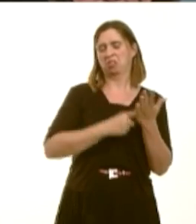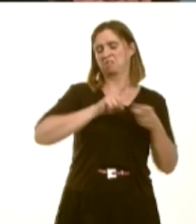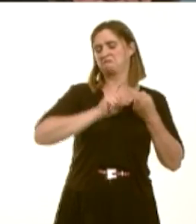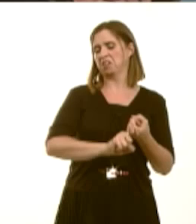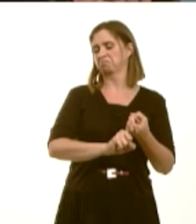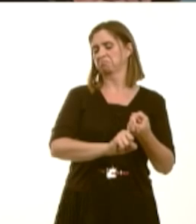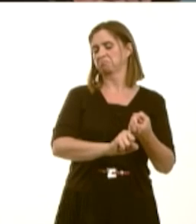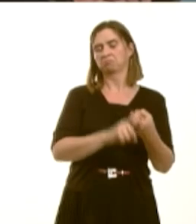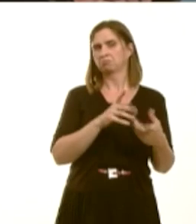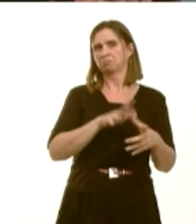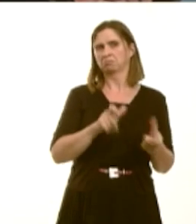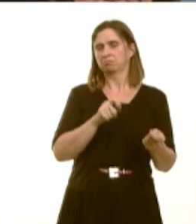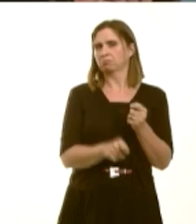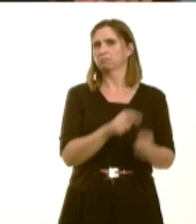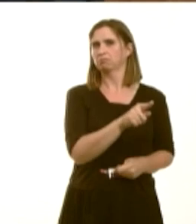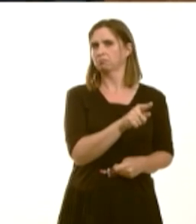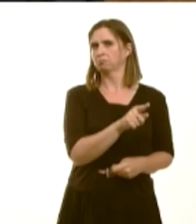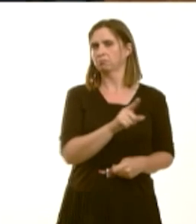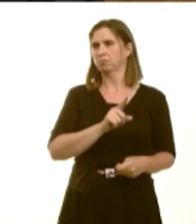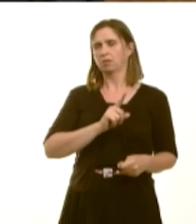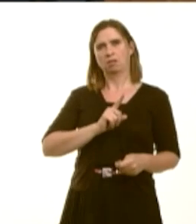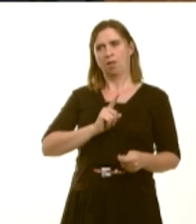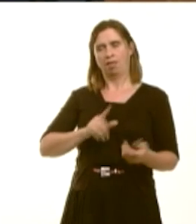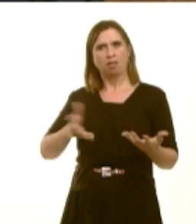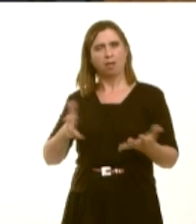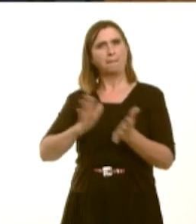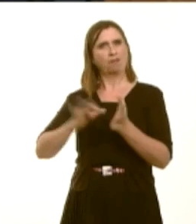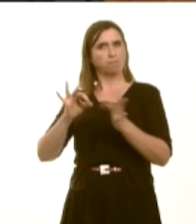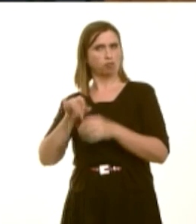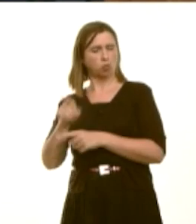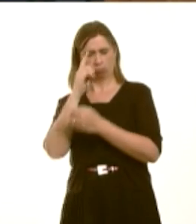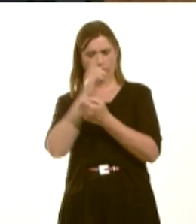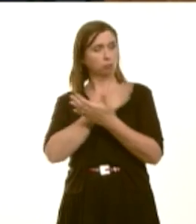the circumstances that many people face. Mary Burrows was quite clear that the advice that